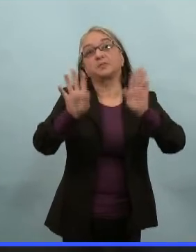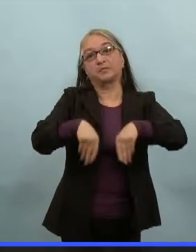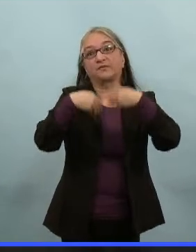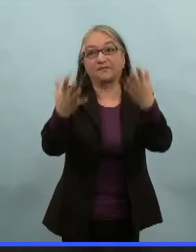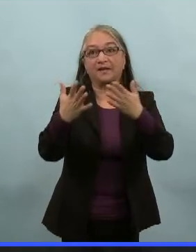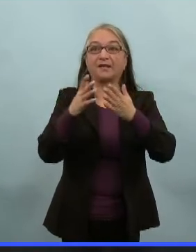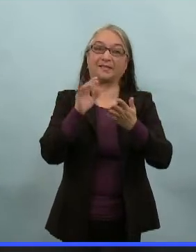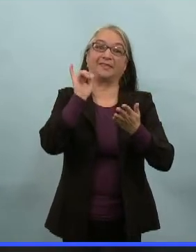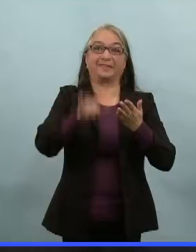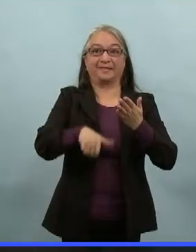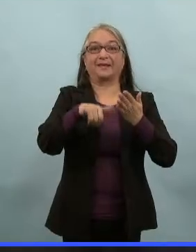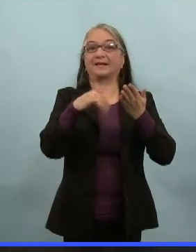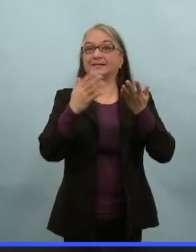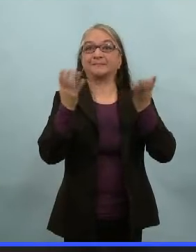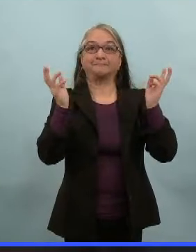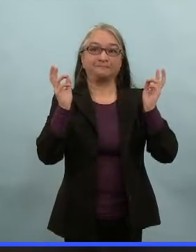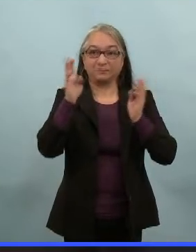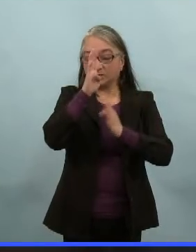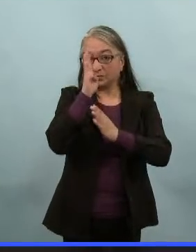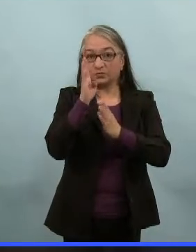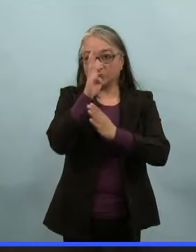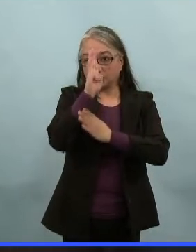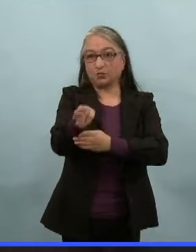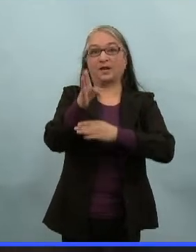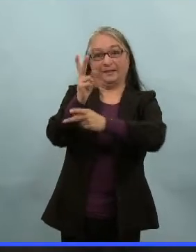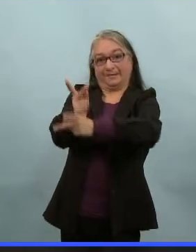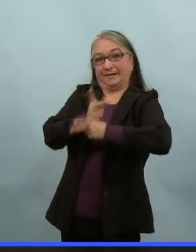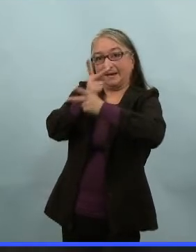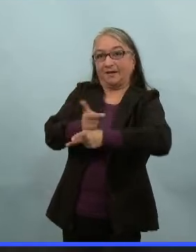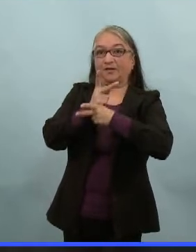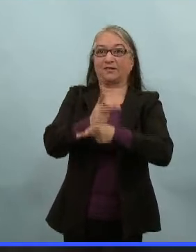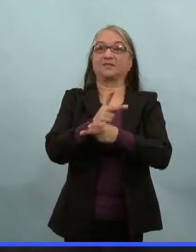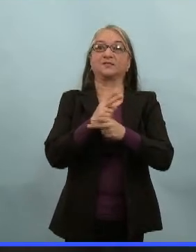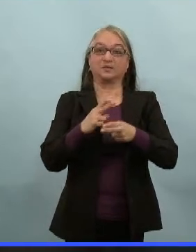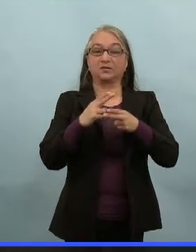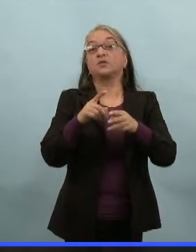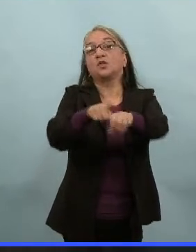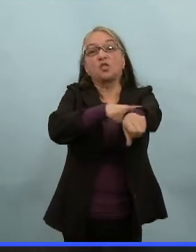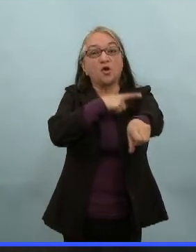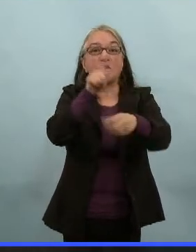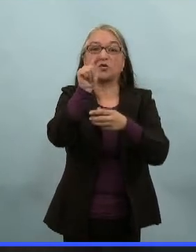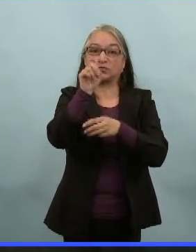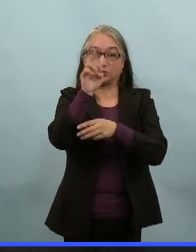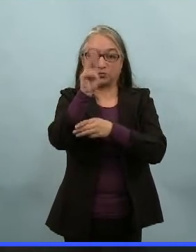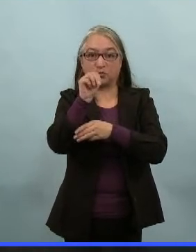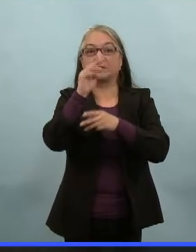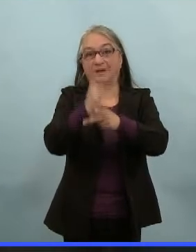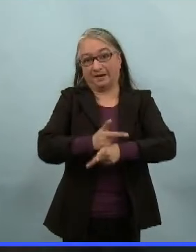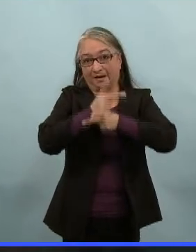facility as an example testing sites are going to continue to use pcr tests for people who might be